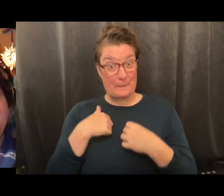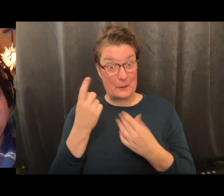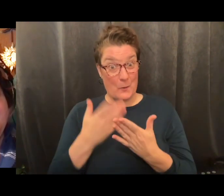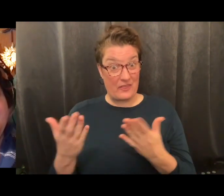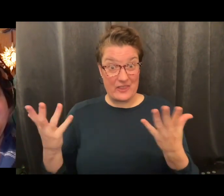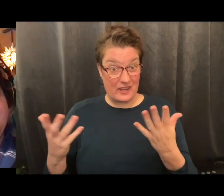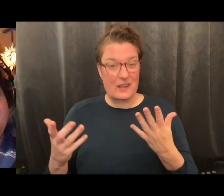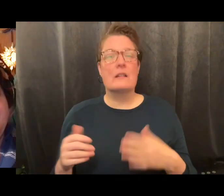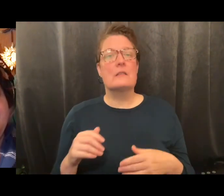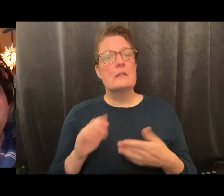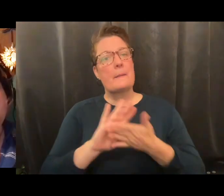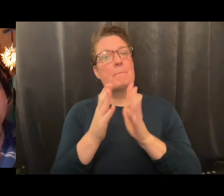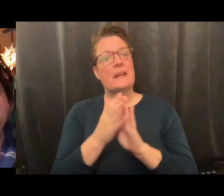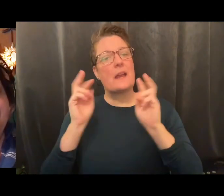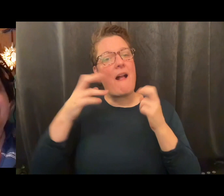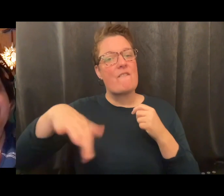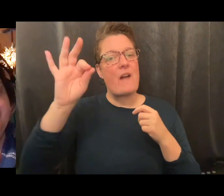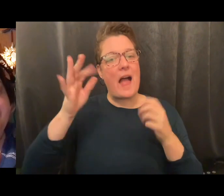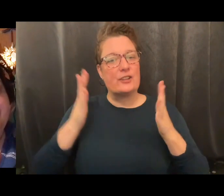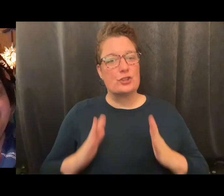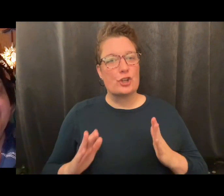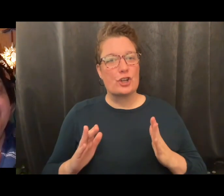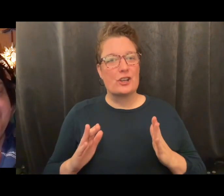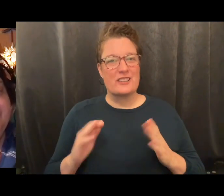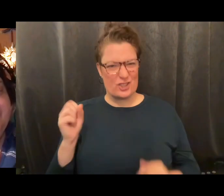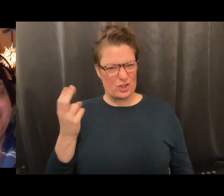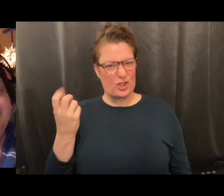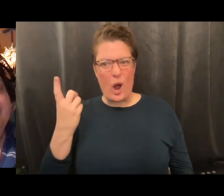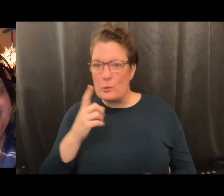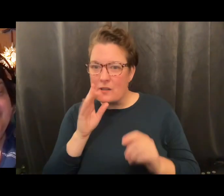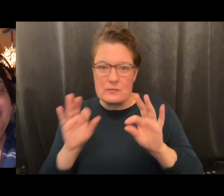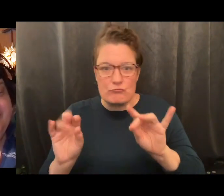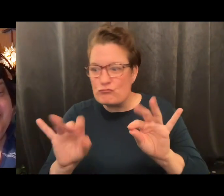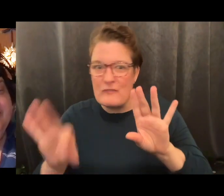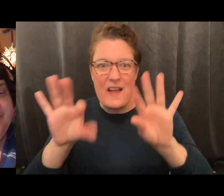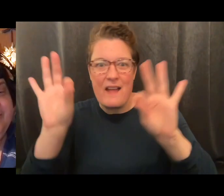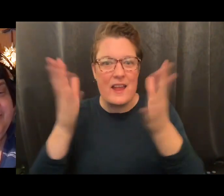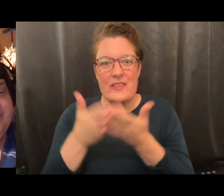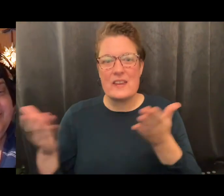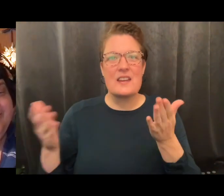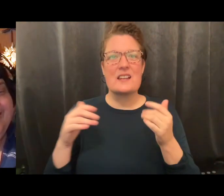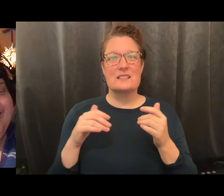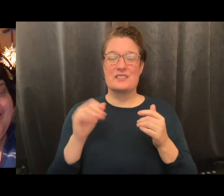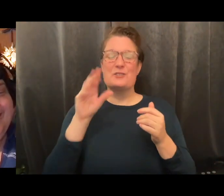She always discovered things. So she's always finding things. So this mobile has things that I find in the garden, like pieces of metal and stuff.